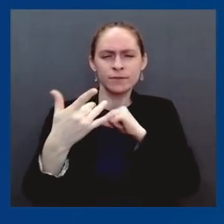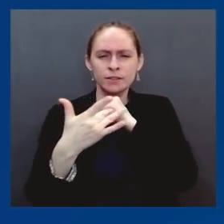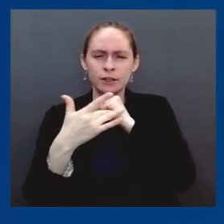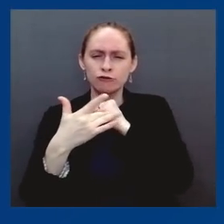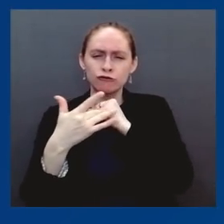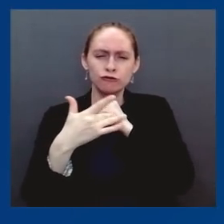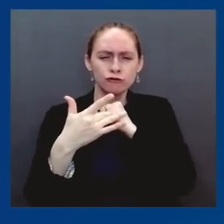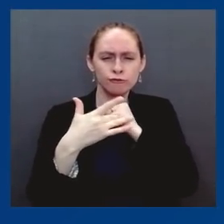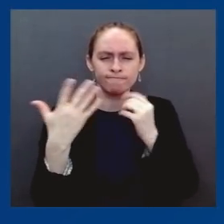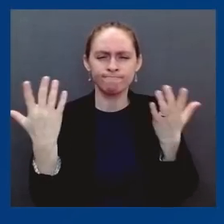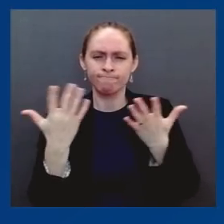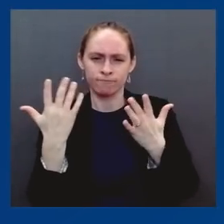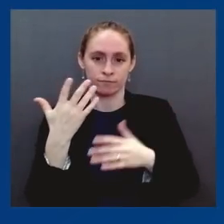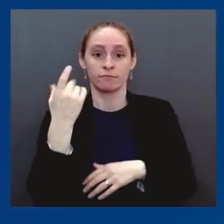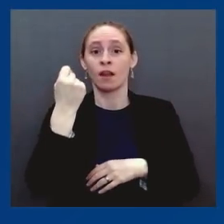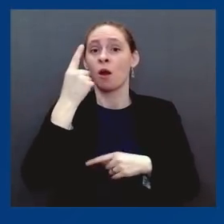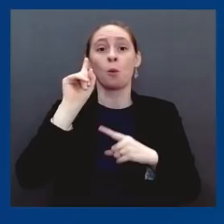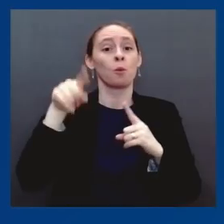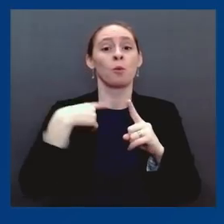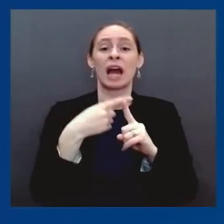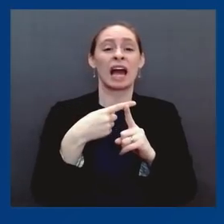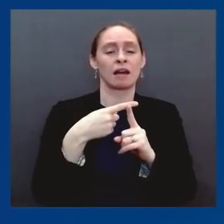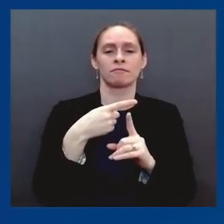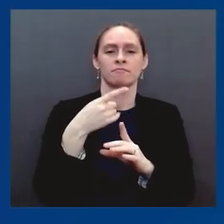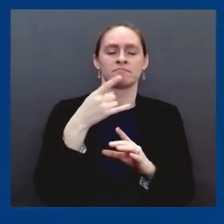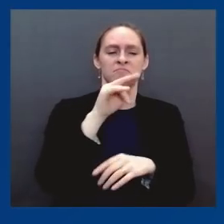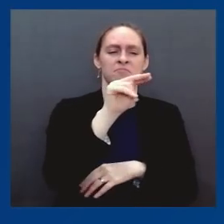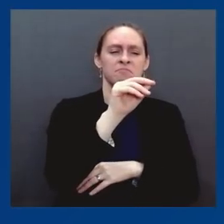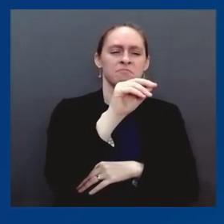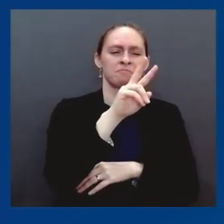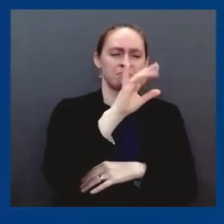The risk of presentation to emergency care or hospital